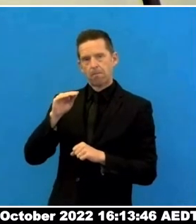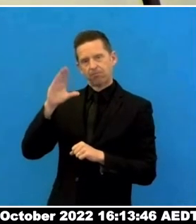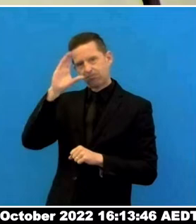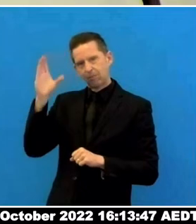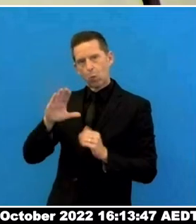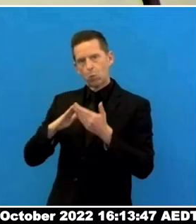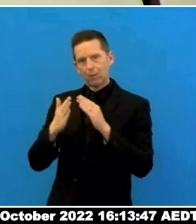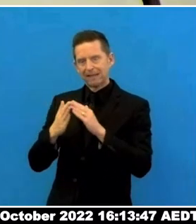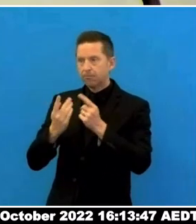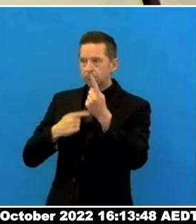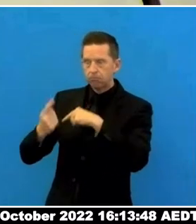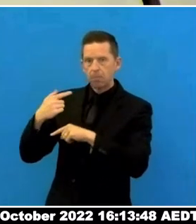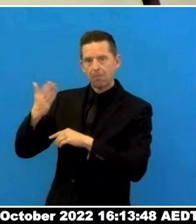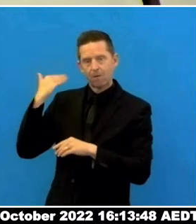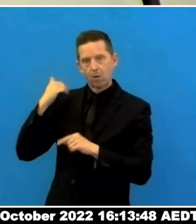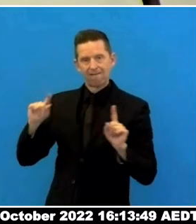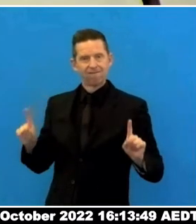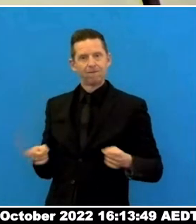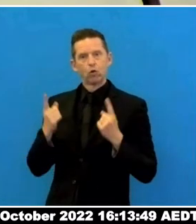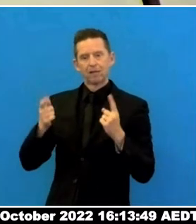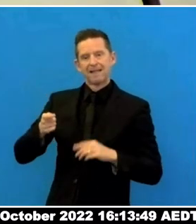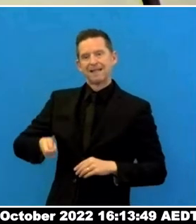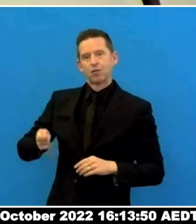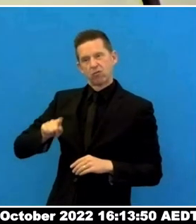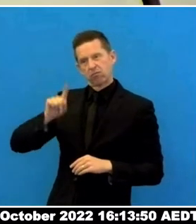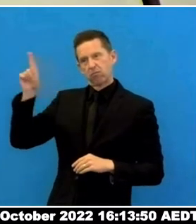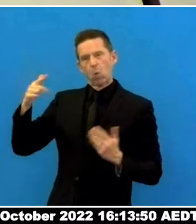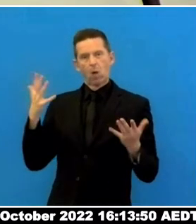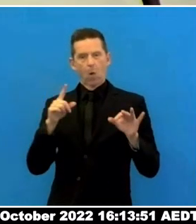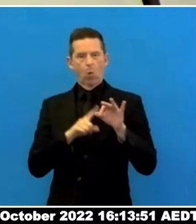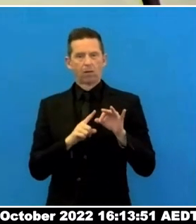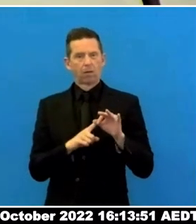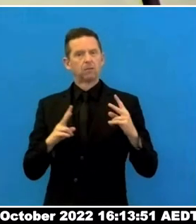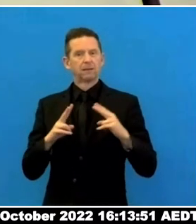Our very first hearing, in fact, was in Townsville in Queensland.